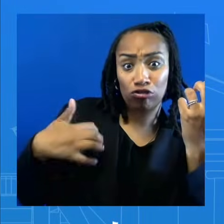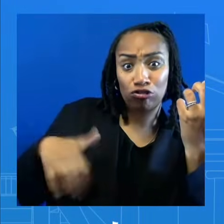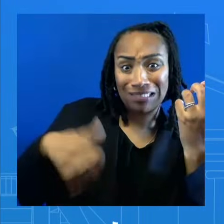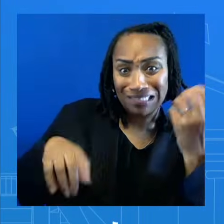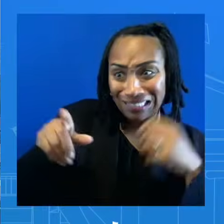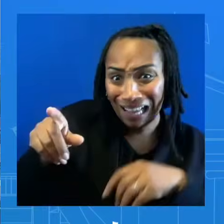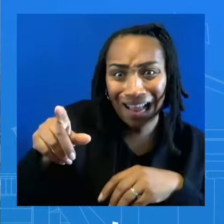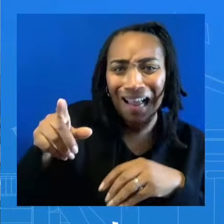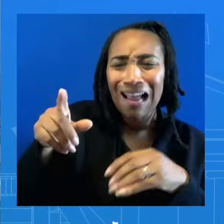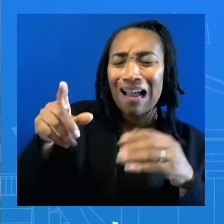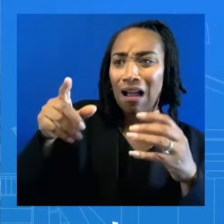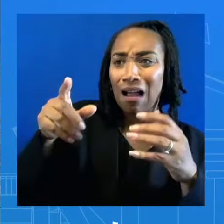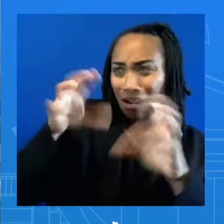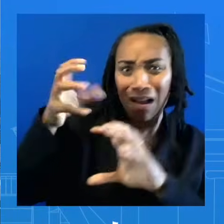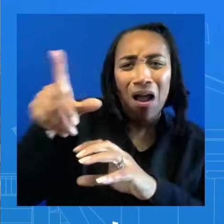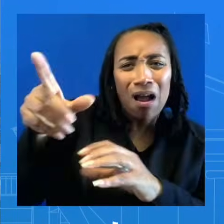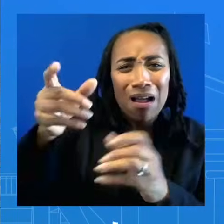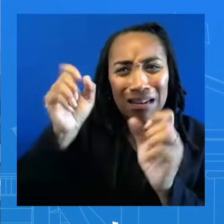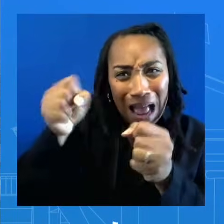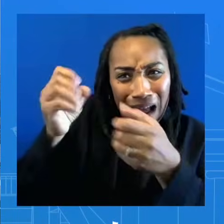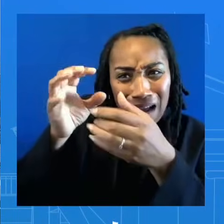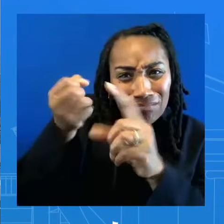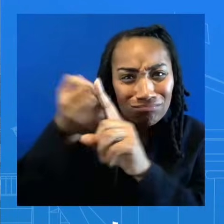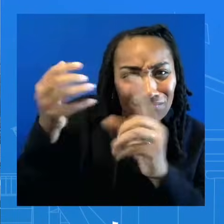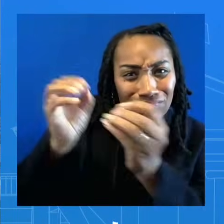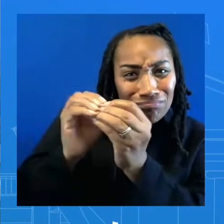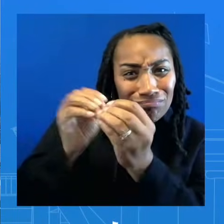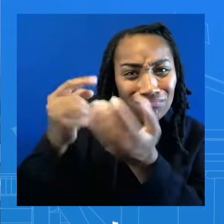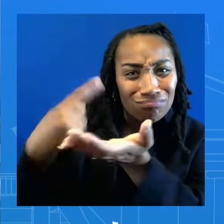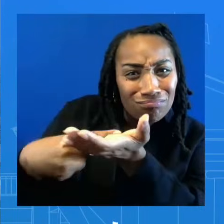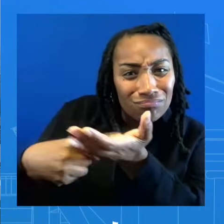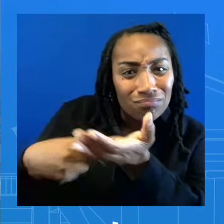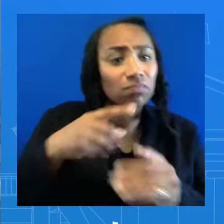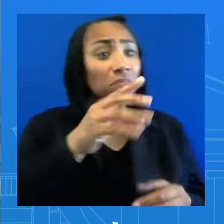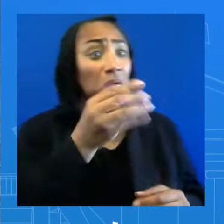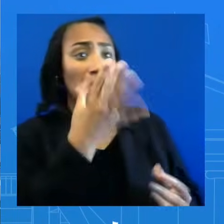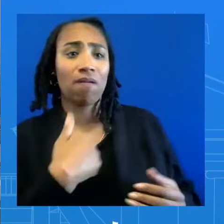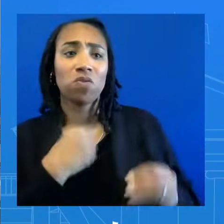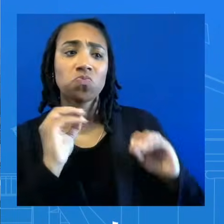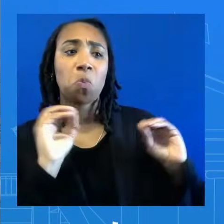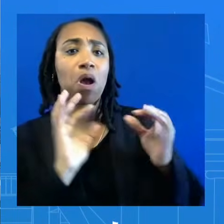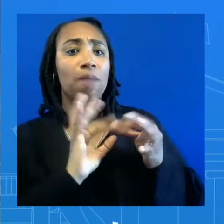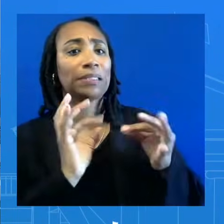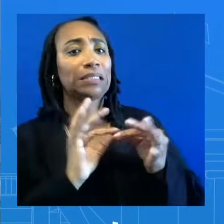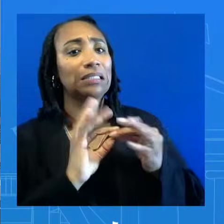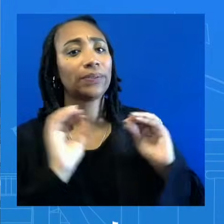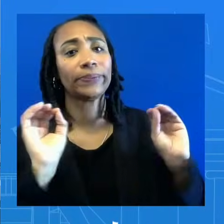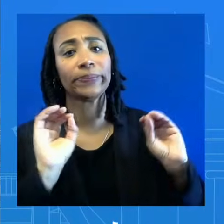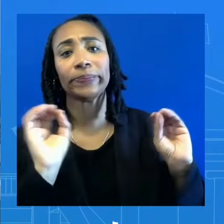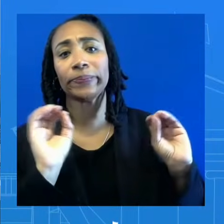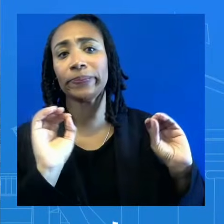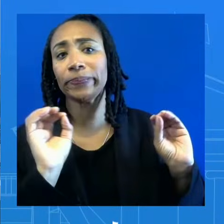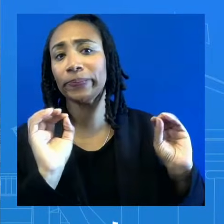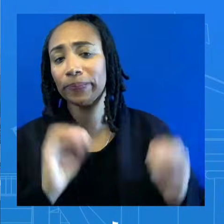What is the United States doing to ensure that there are no clashes between that Turkey-backed SNA and the U.S.-allied Kurdish militia there?